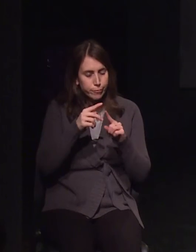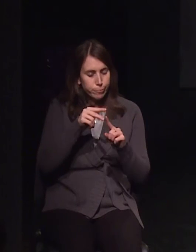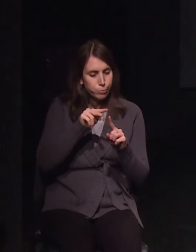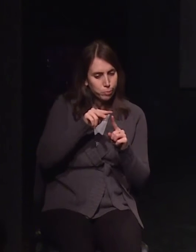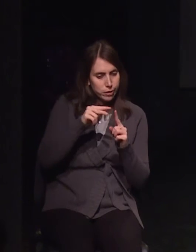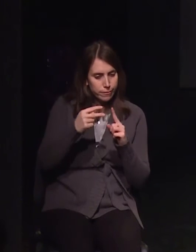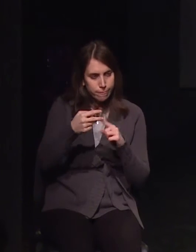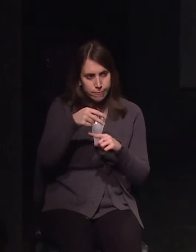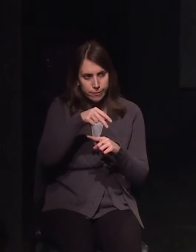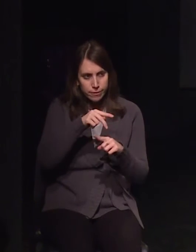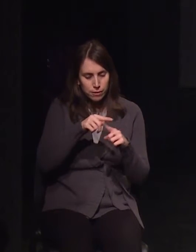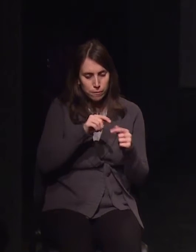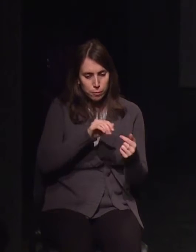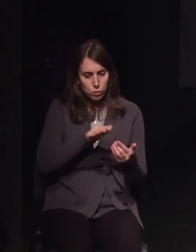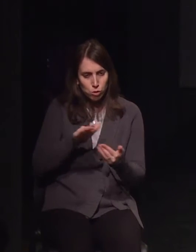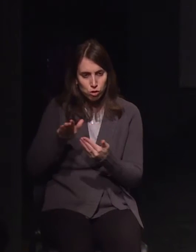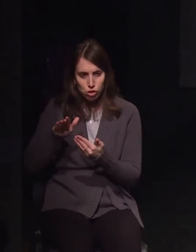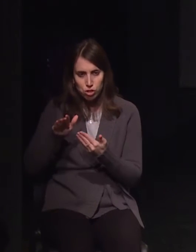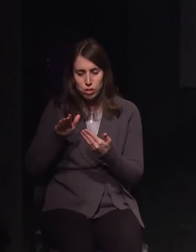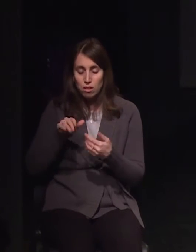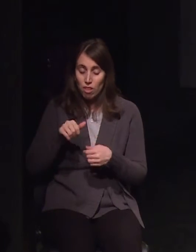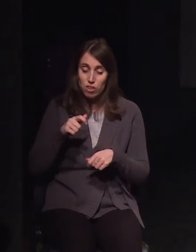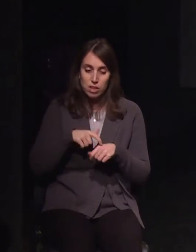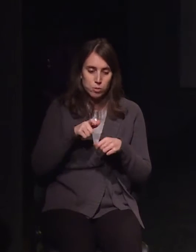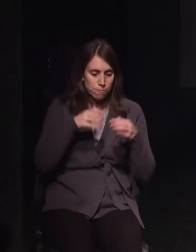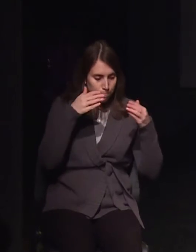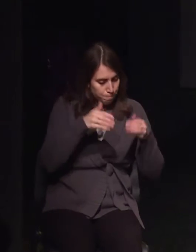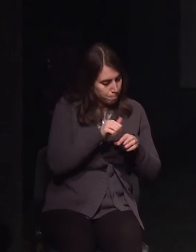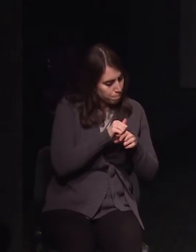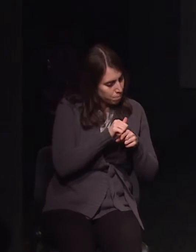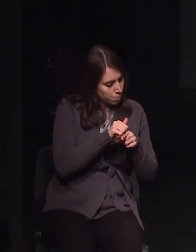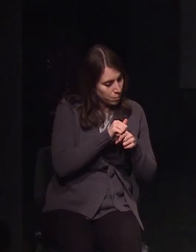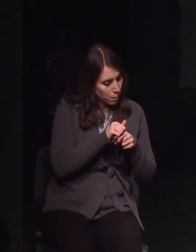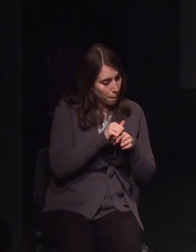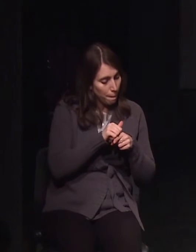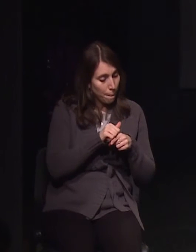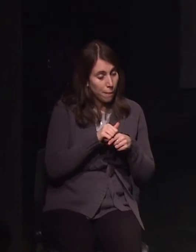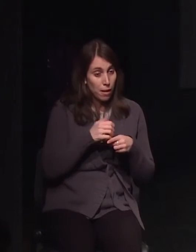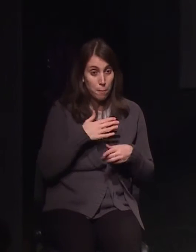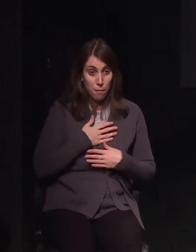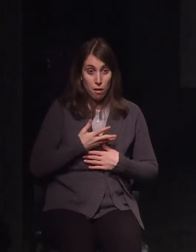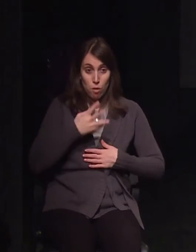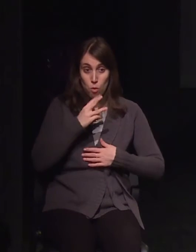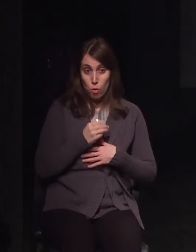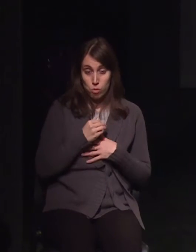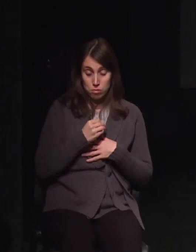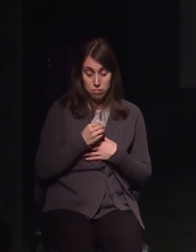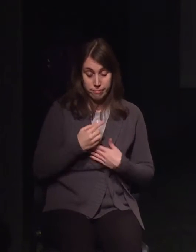I certainly, in my time as a ballet dancer, went through all of those stages, and I watched